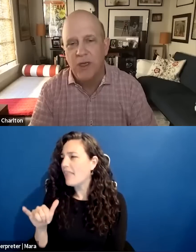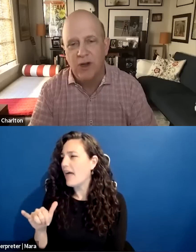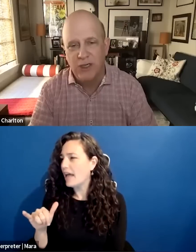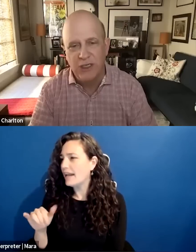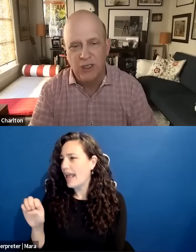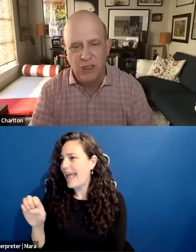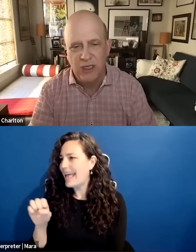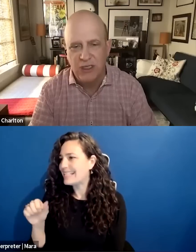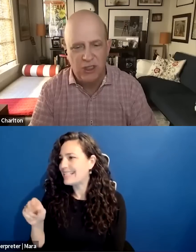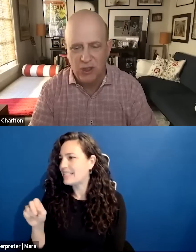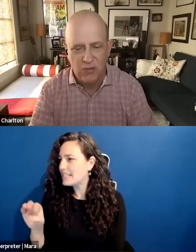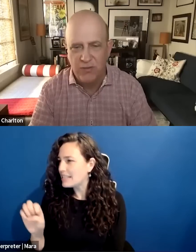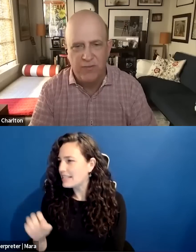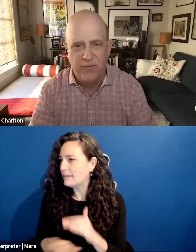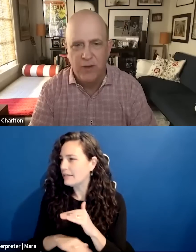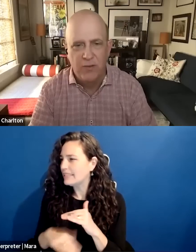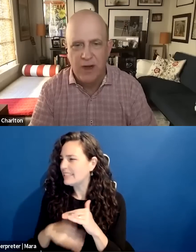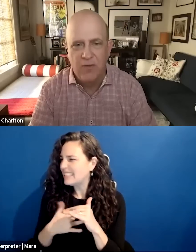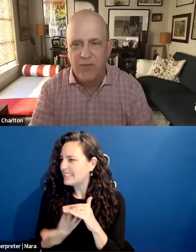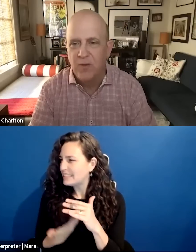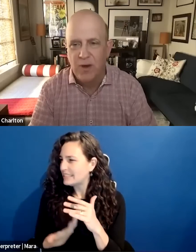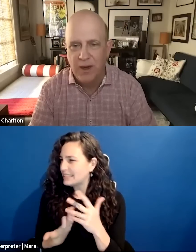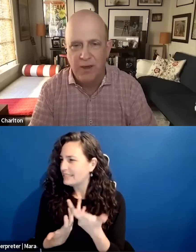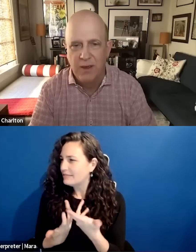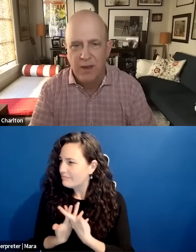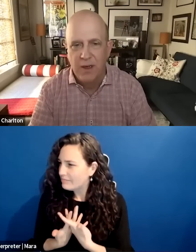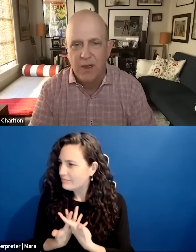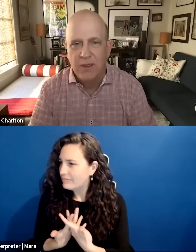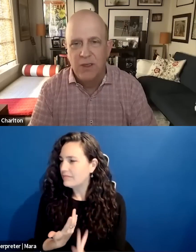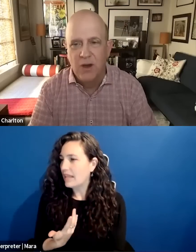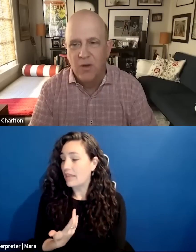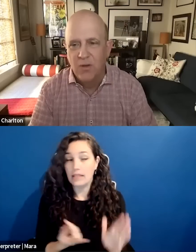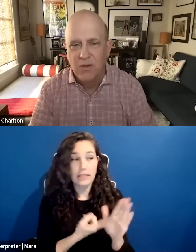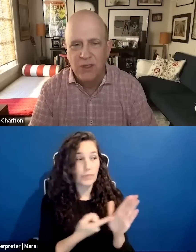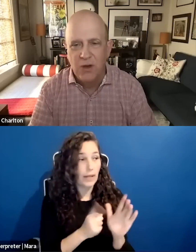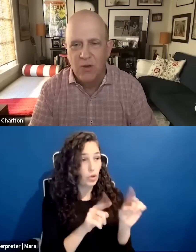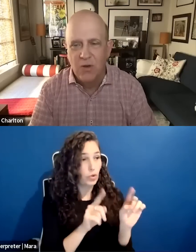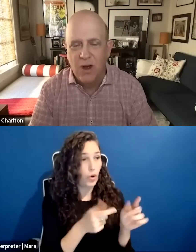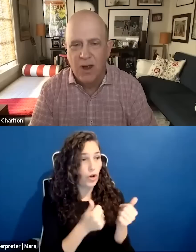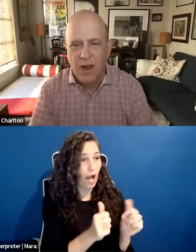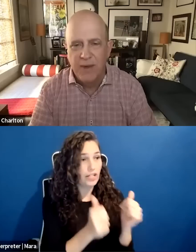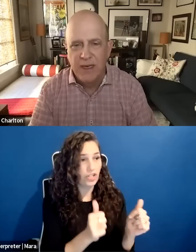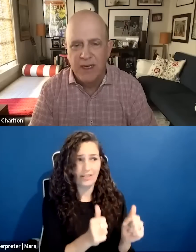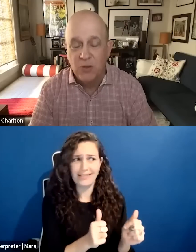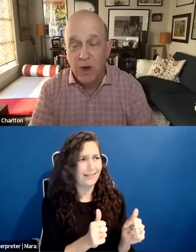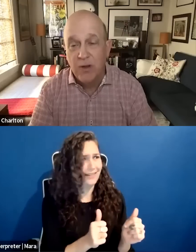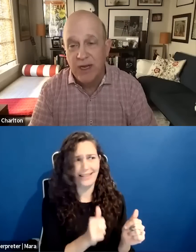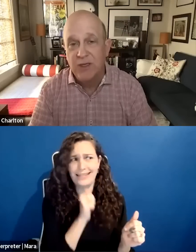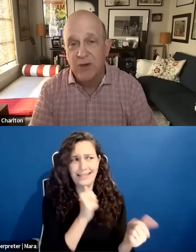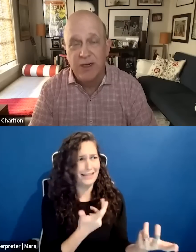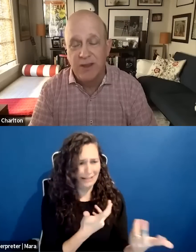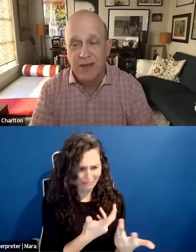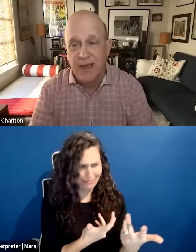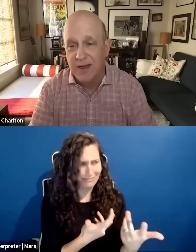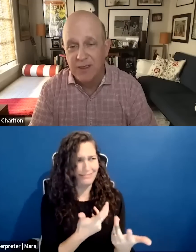we all get auditions that they don't fit right? So, I mean, and it's rare that I turn anything down,